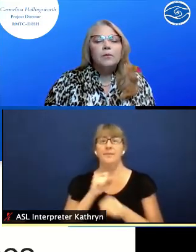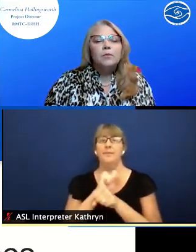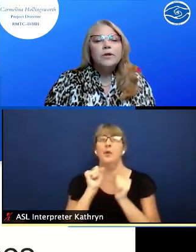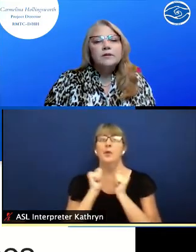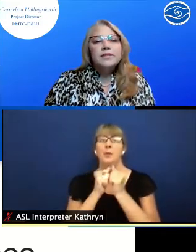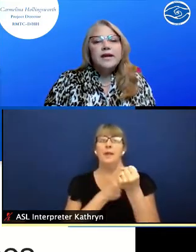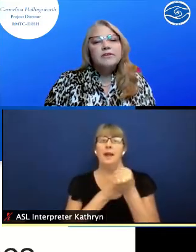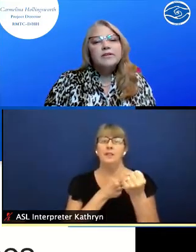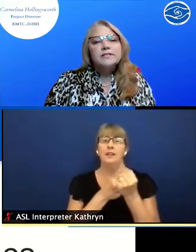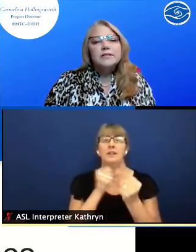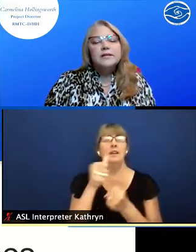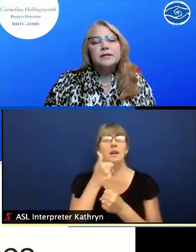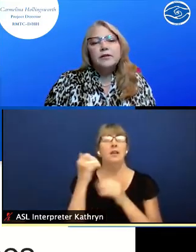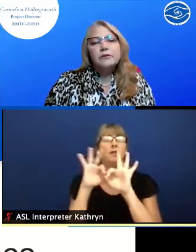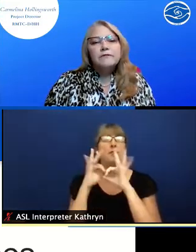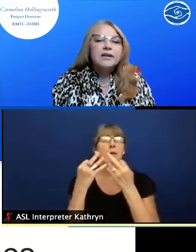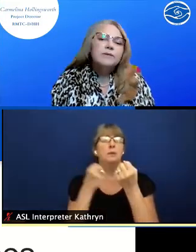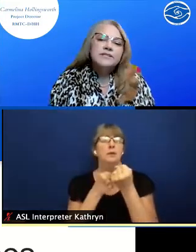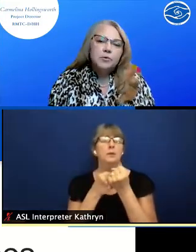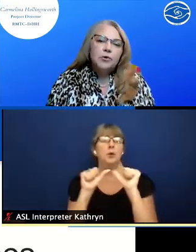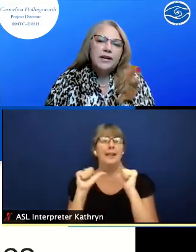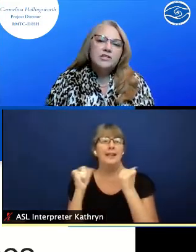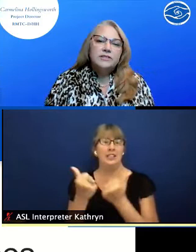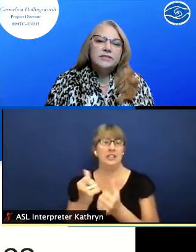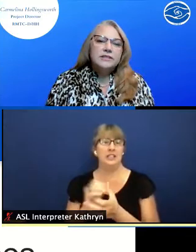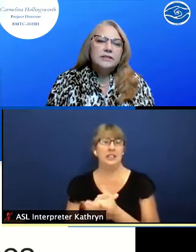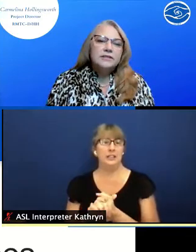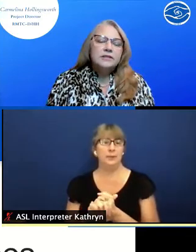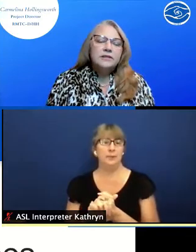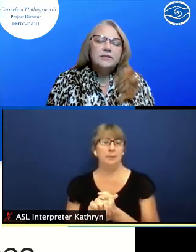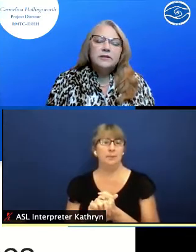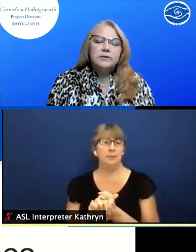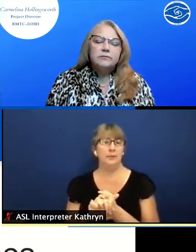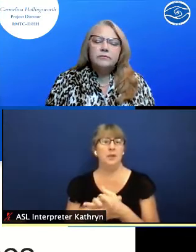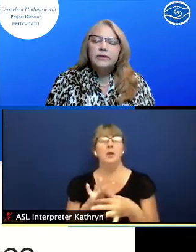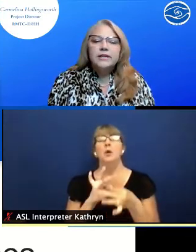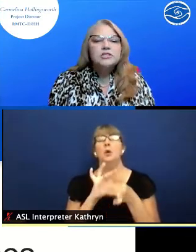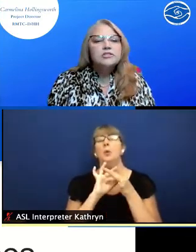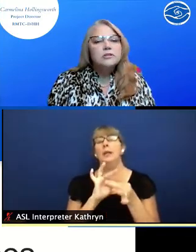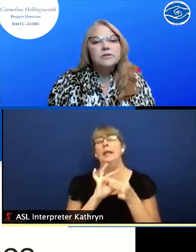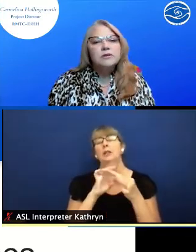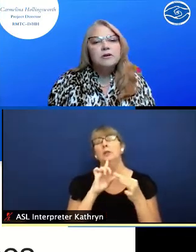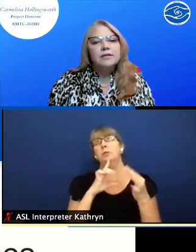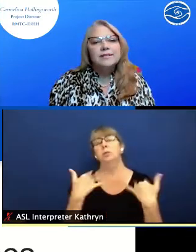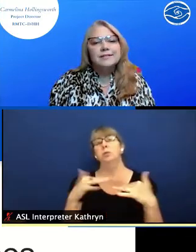Working with advocacy and other family support agencies. So, relationships are essential.